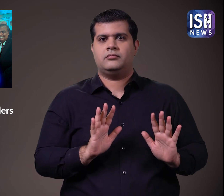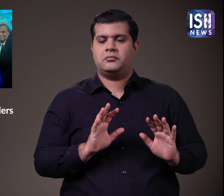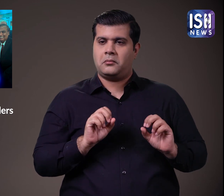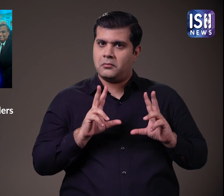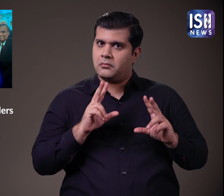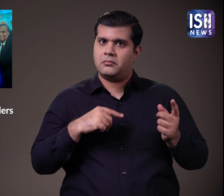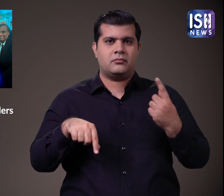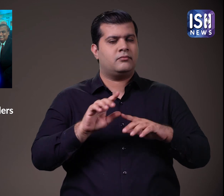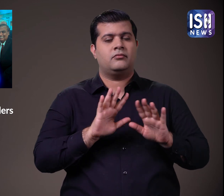Surprising!